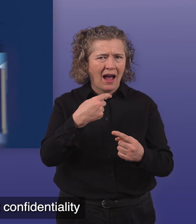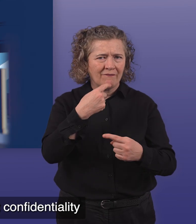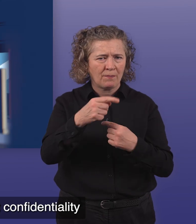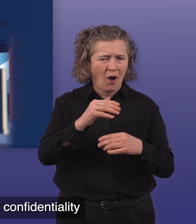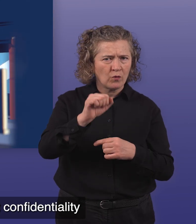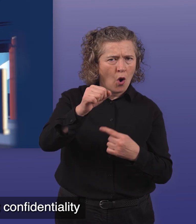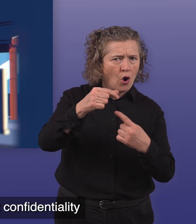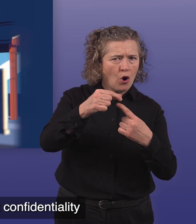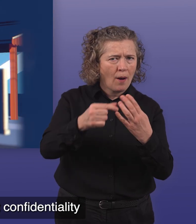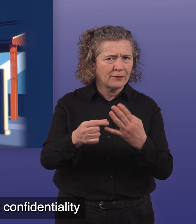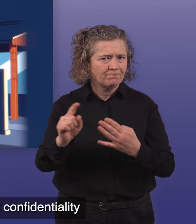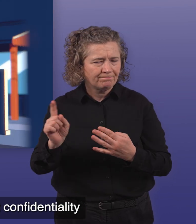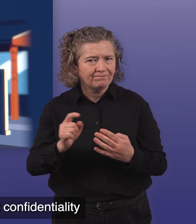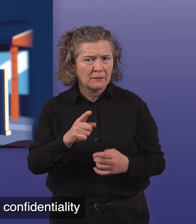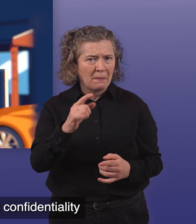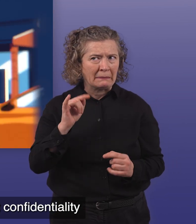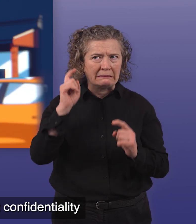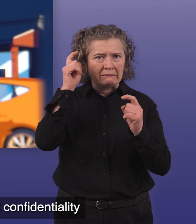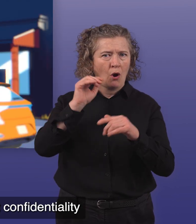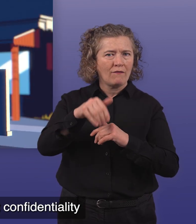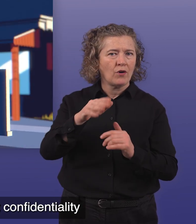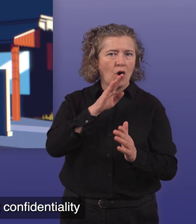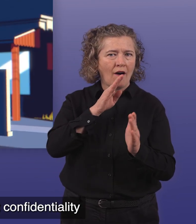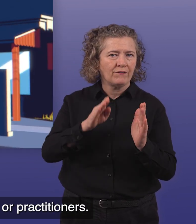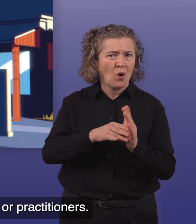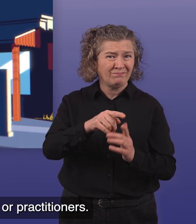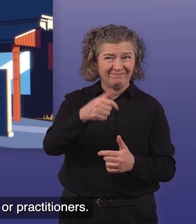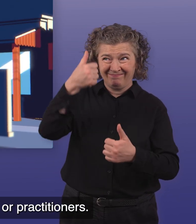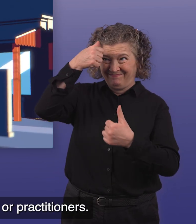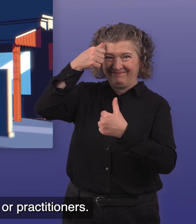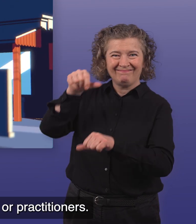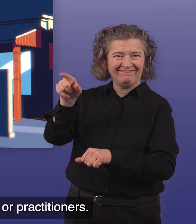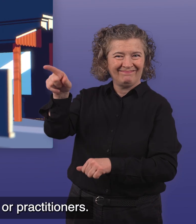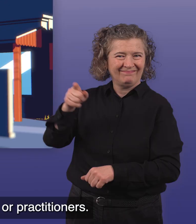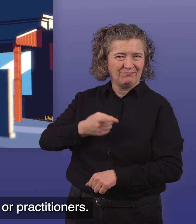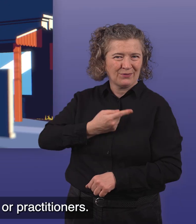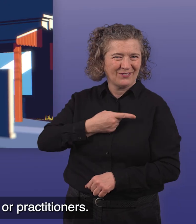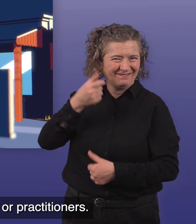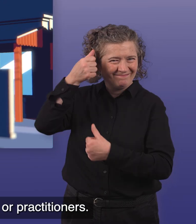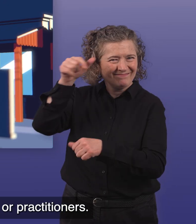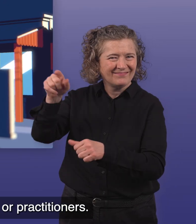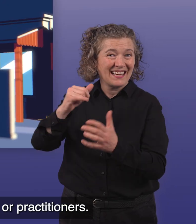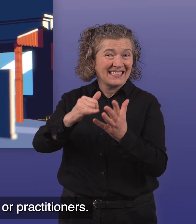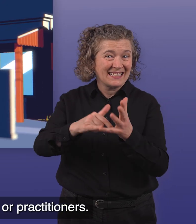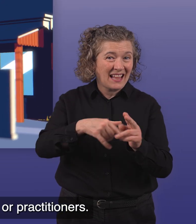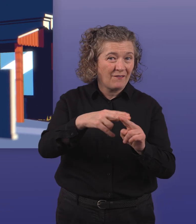You may also be worried about confidentiality and personally knowing the staff or practitioners.